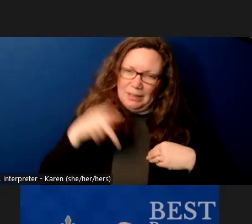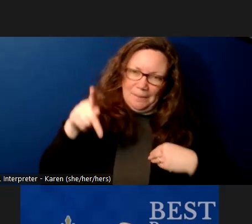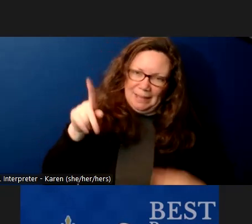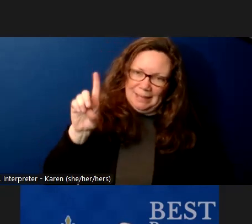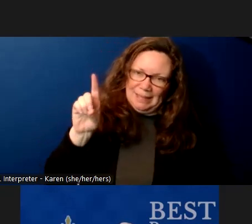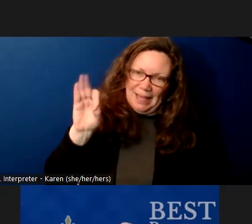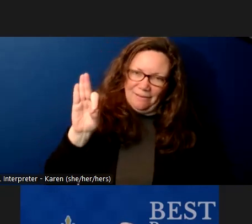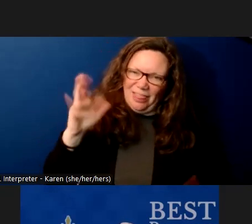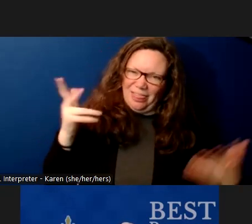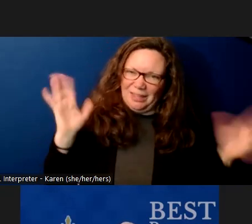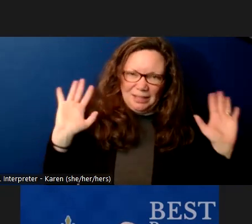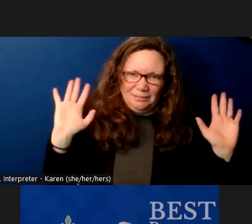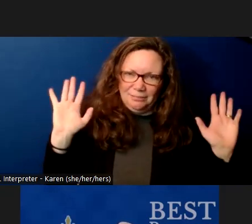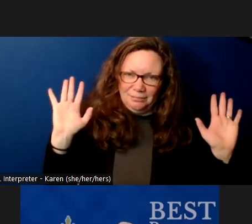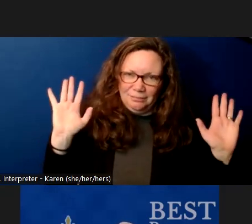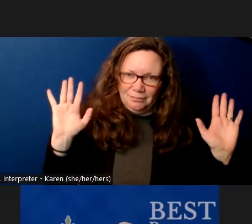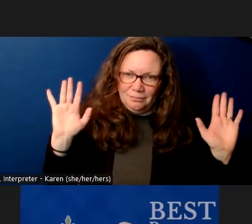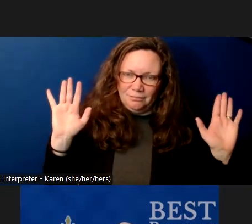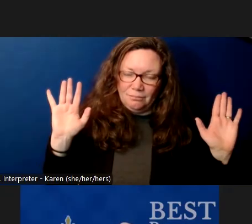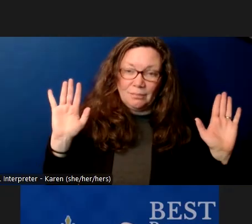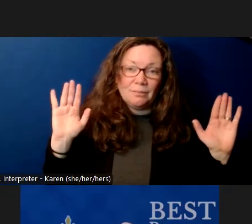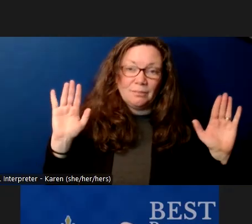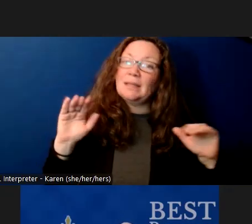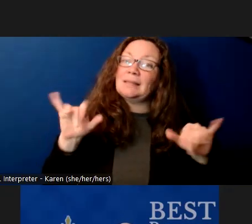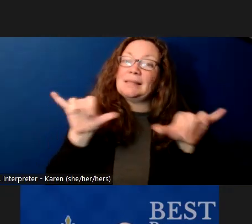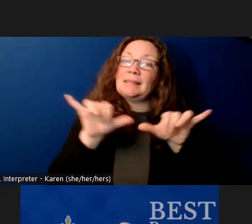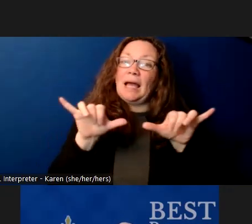The maximum size per attachment is three megabytes,